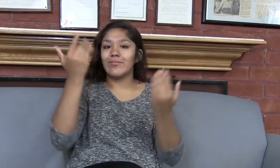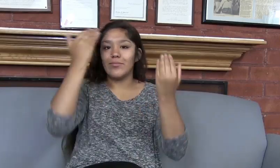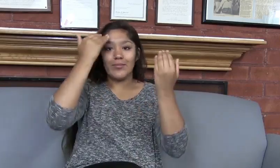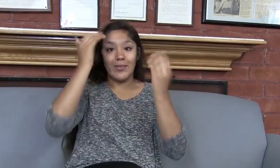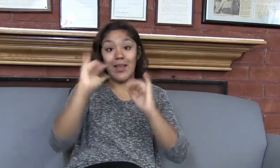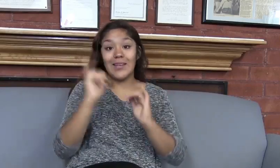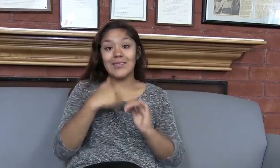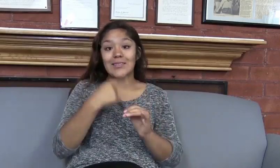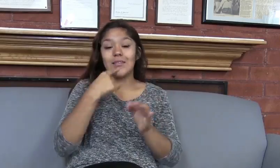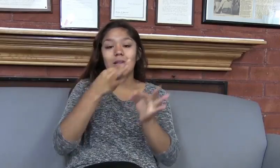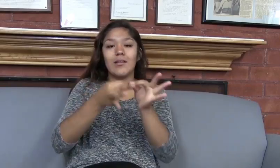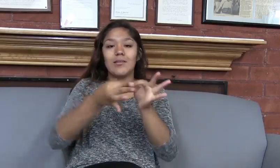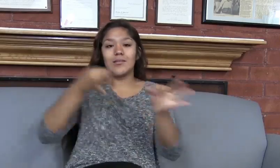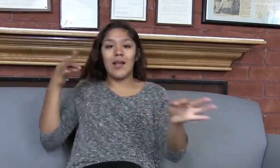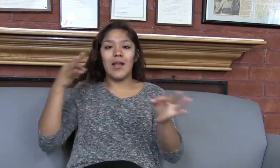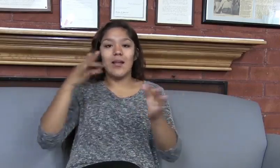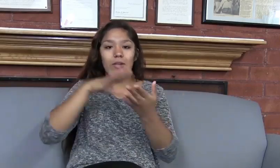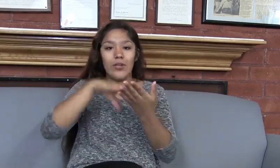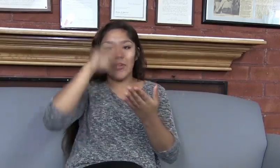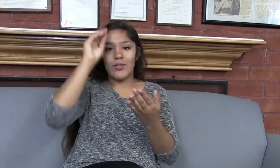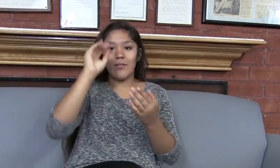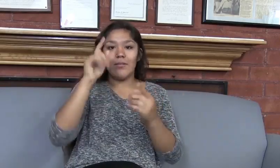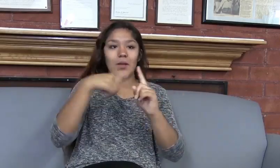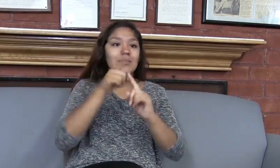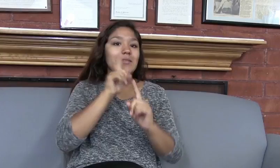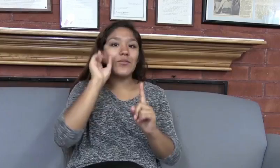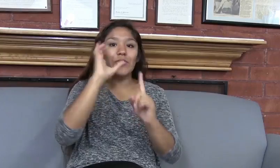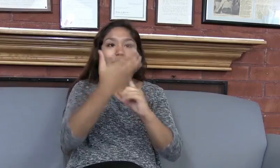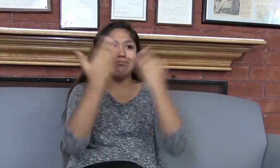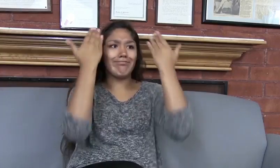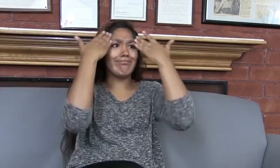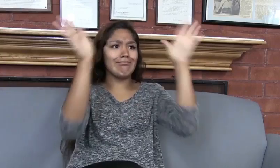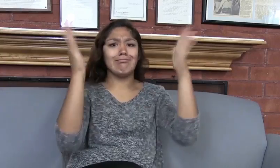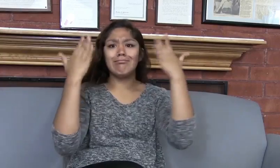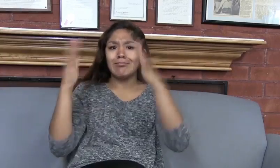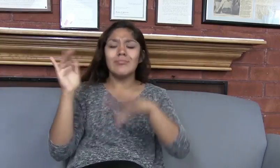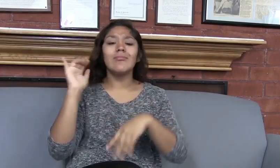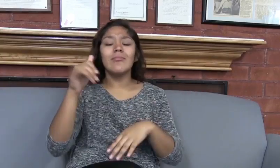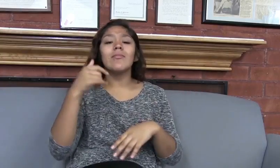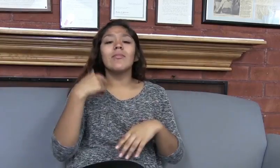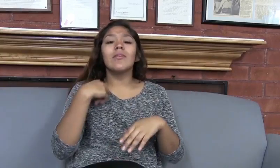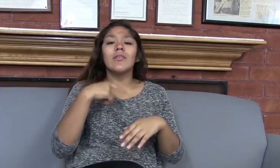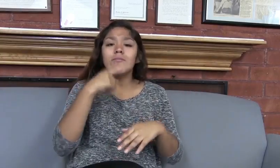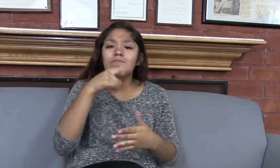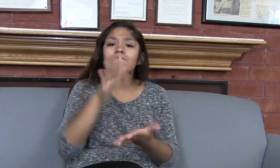But that meant I really was delayed in learning anything about Deaf culture.